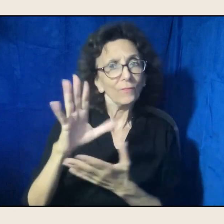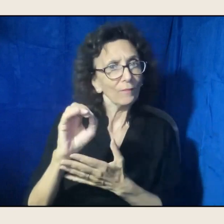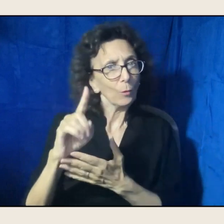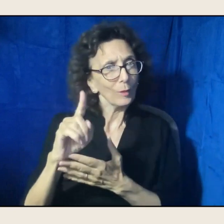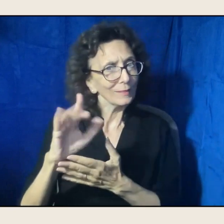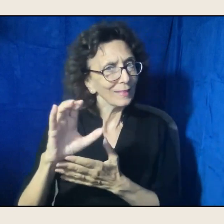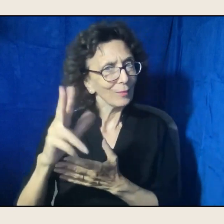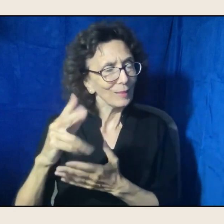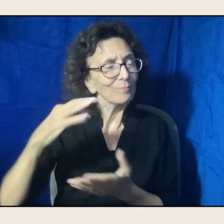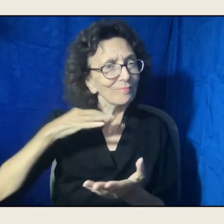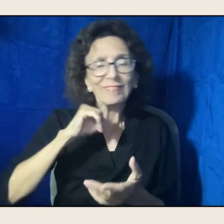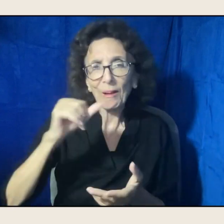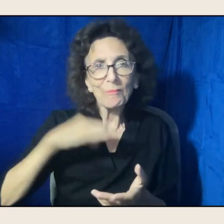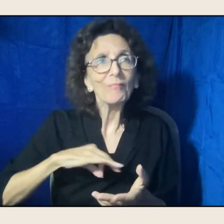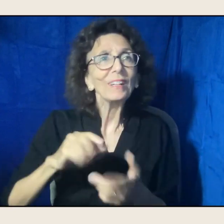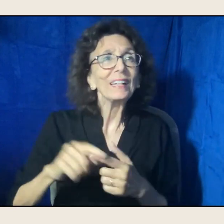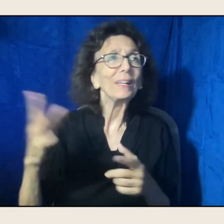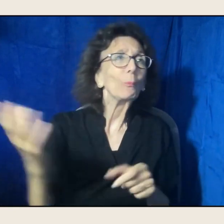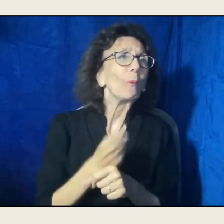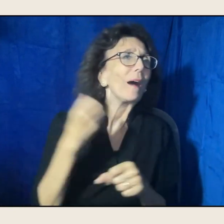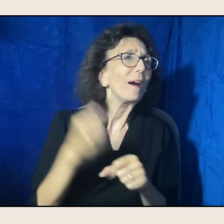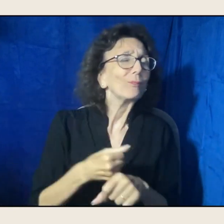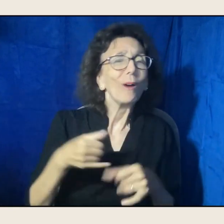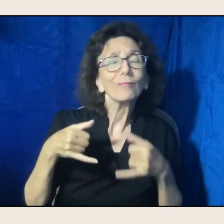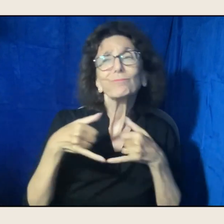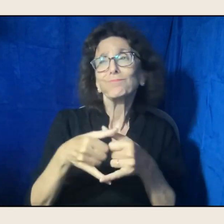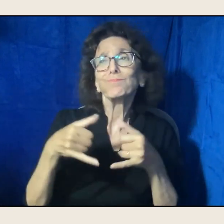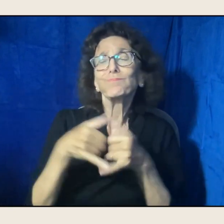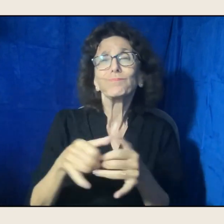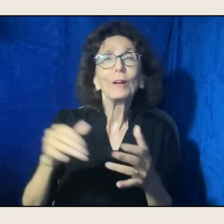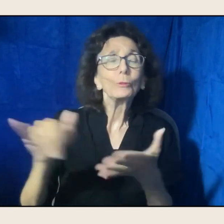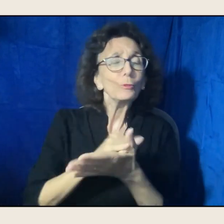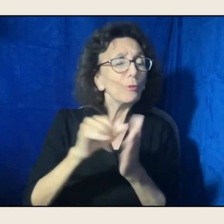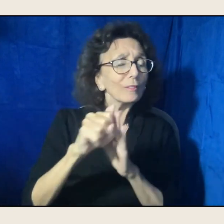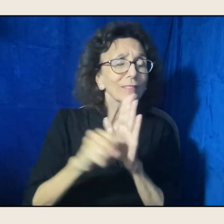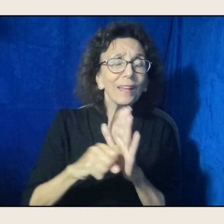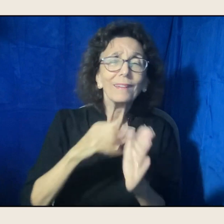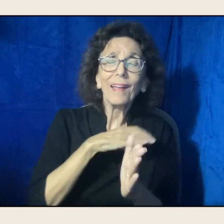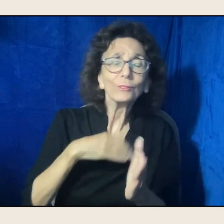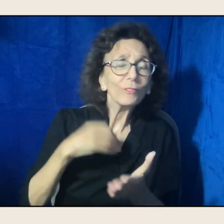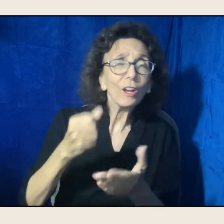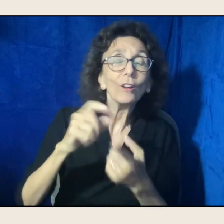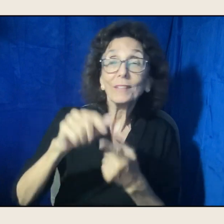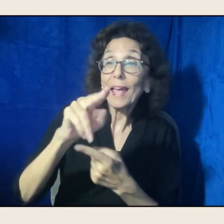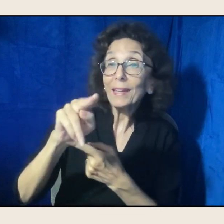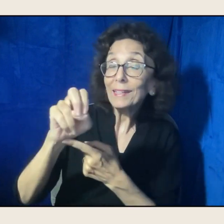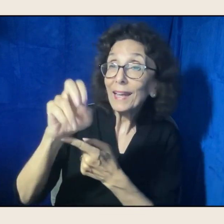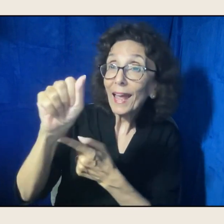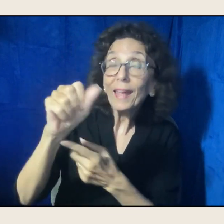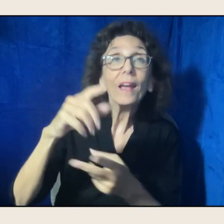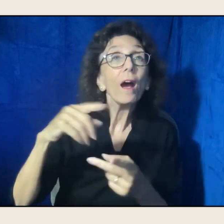including from the New York State Council of the Arts, the National Endowment for the Arts, and has been featured in the PBS program,